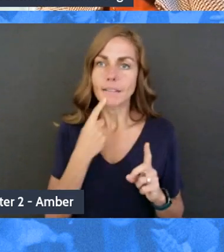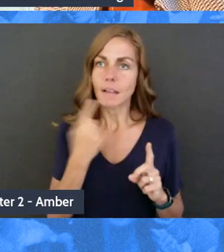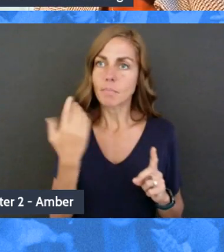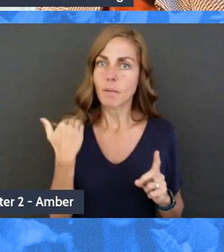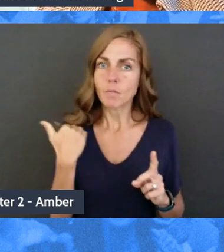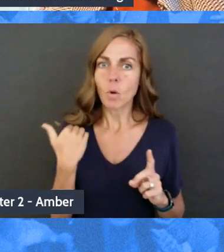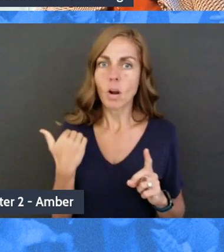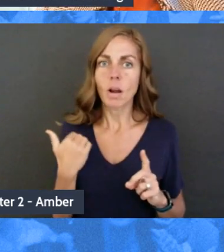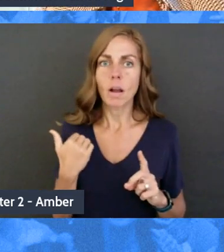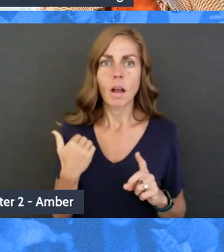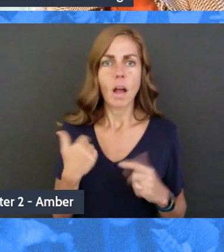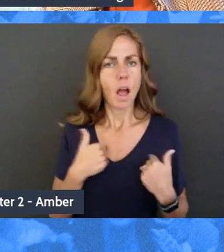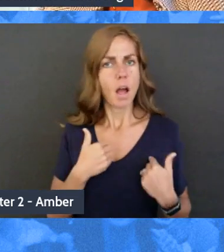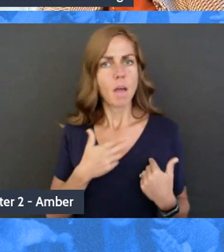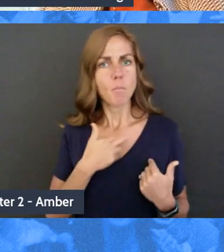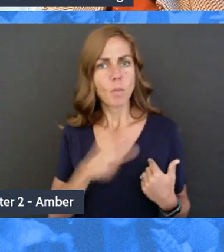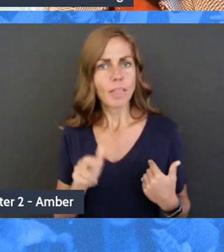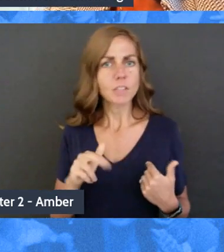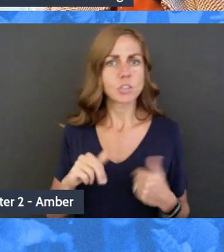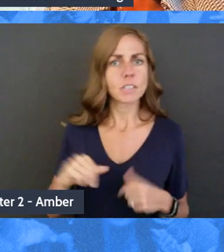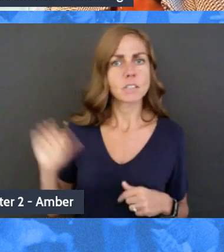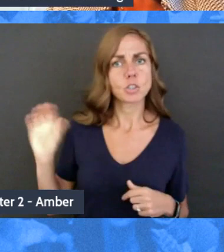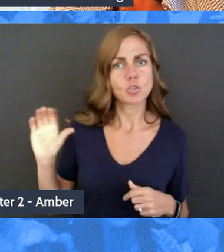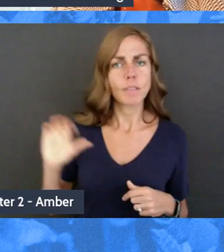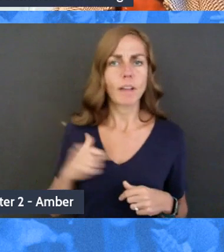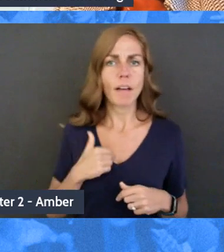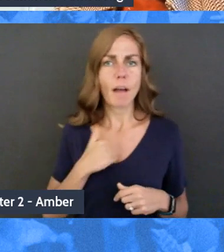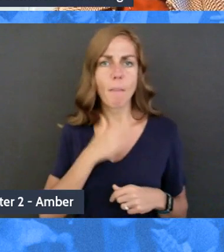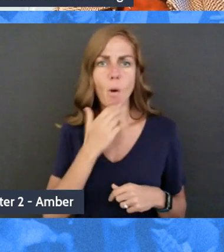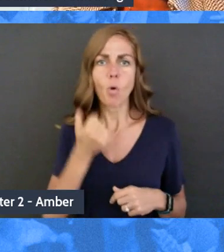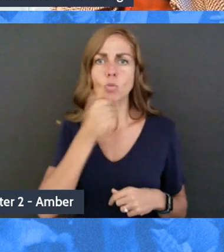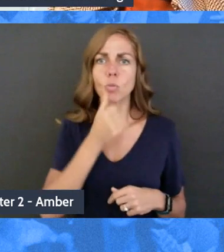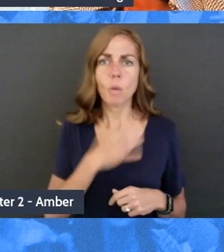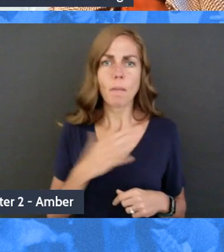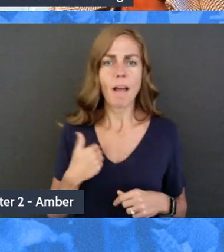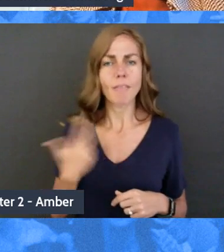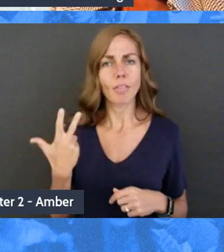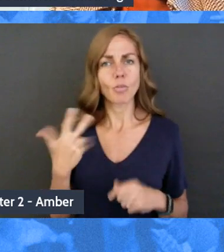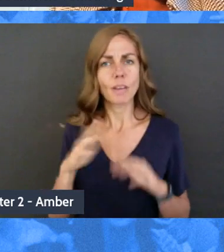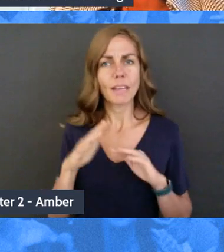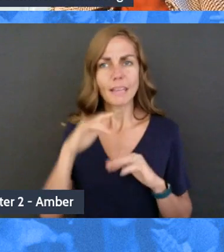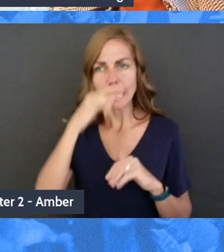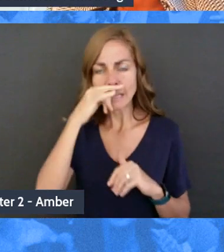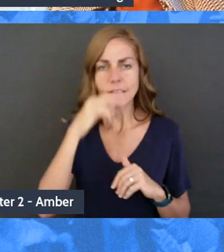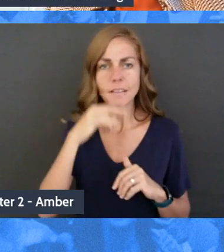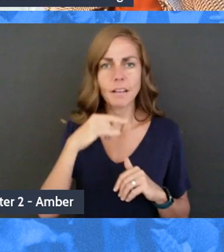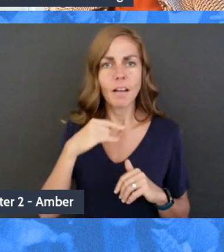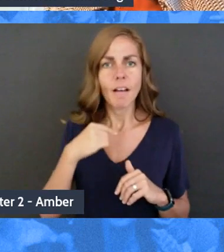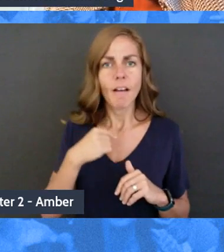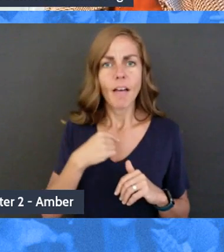and I'm an older woman, I've got three kids and I can remember what happened.